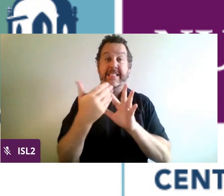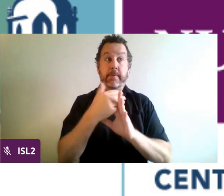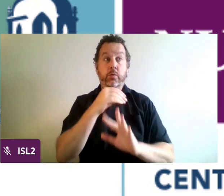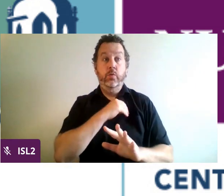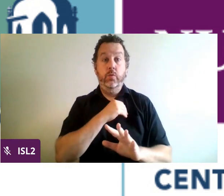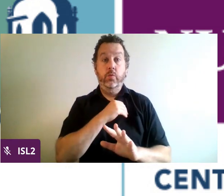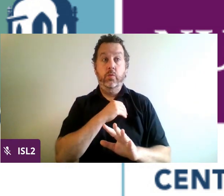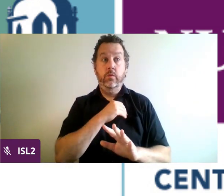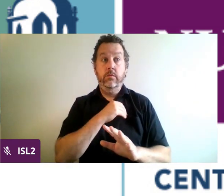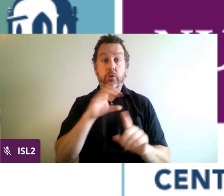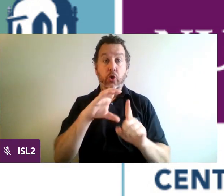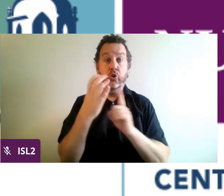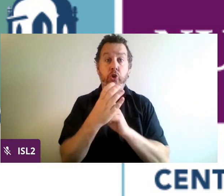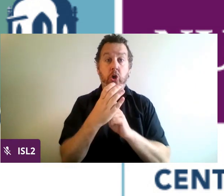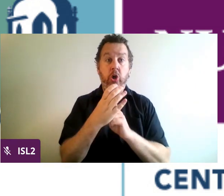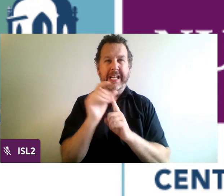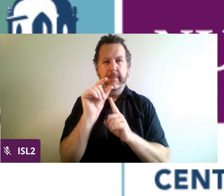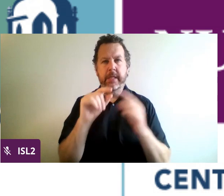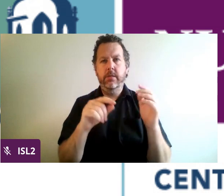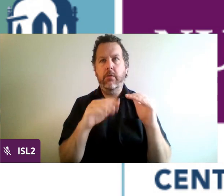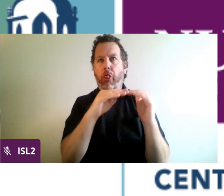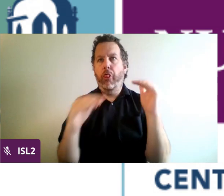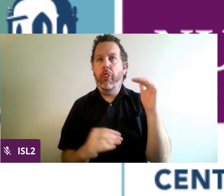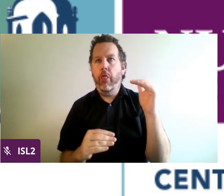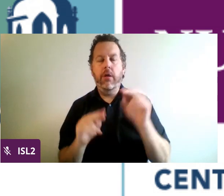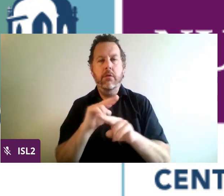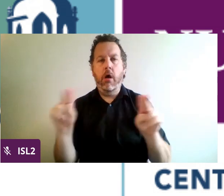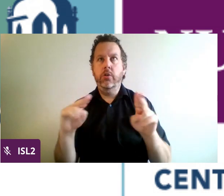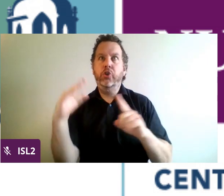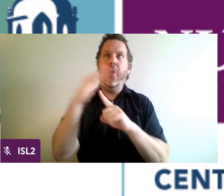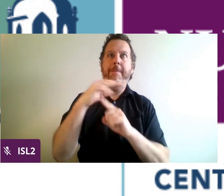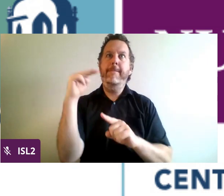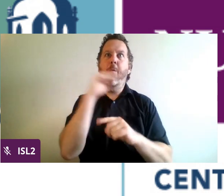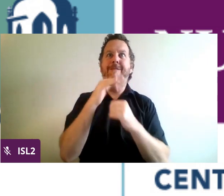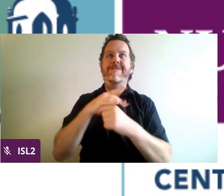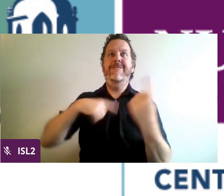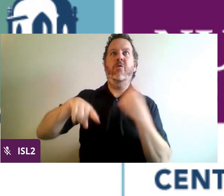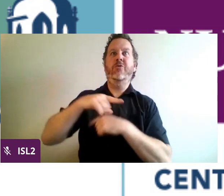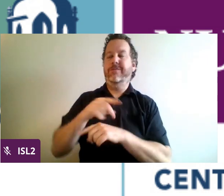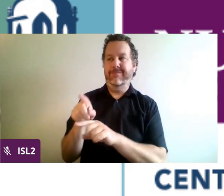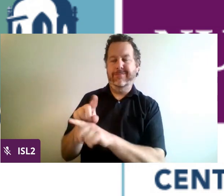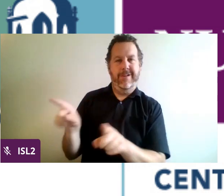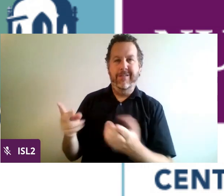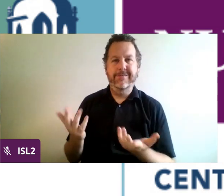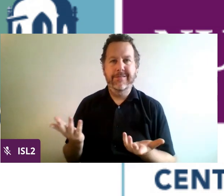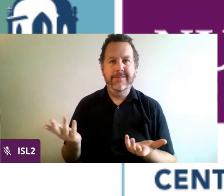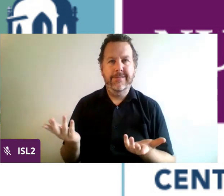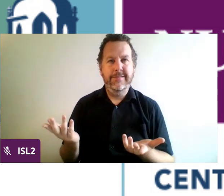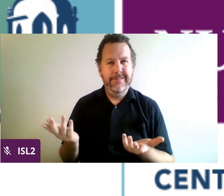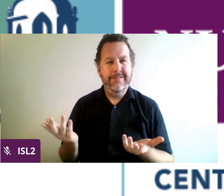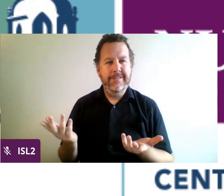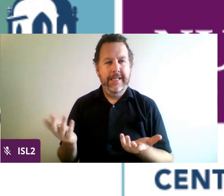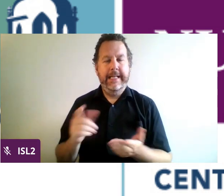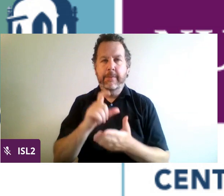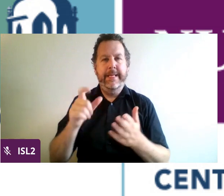We see that being addressed in a retrofitting way rather than a built from the ground way.